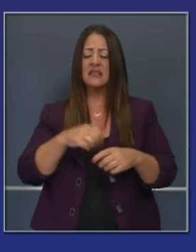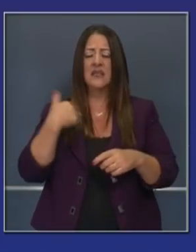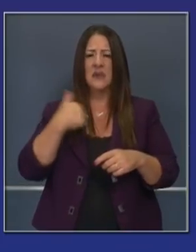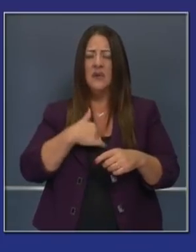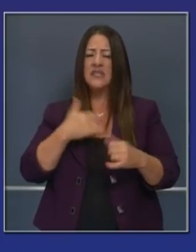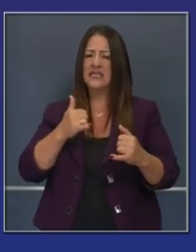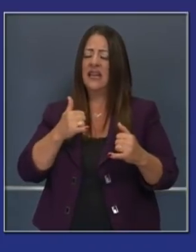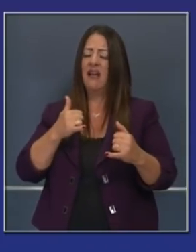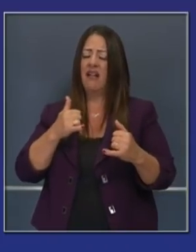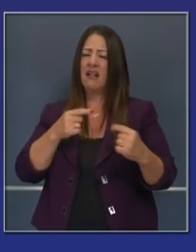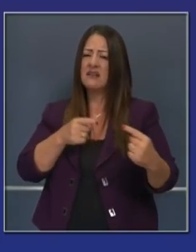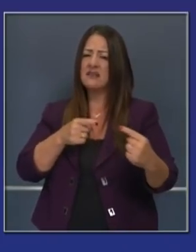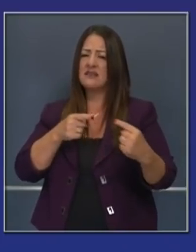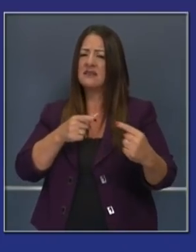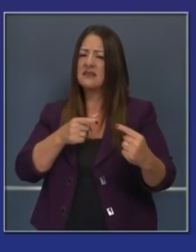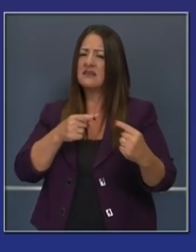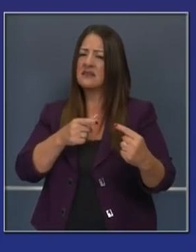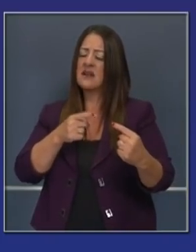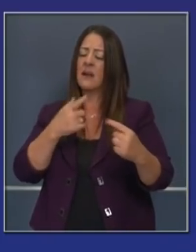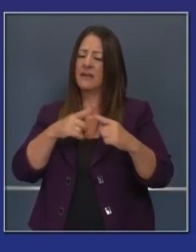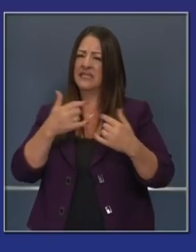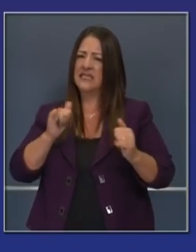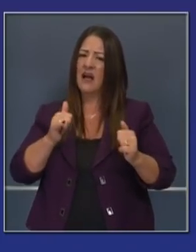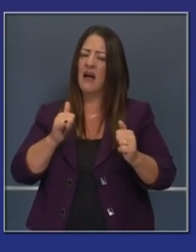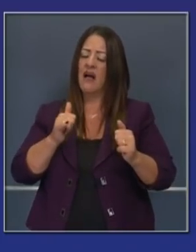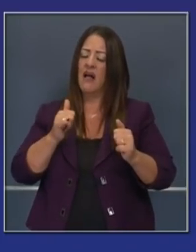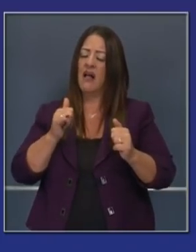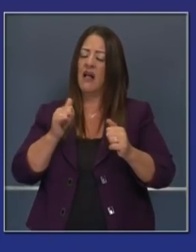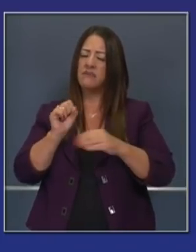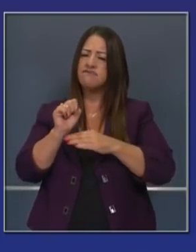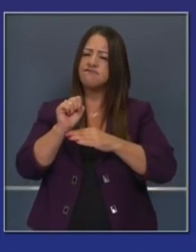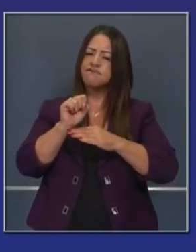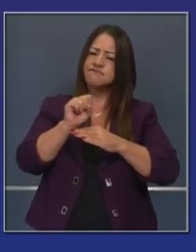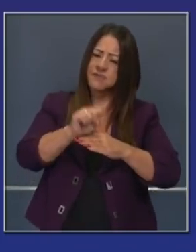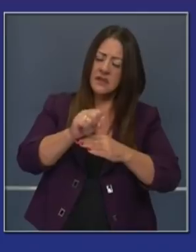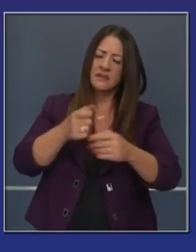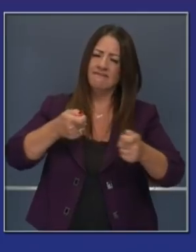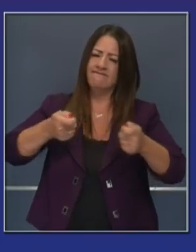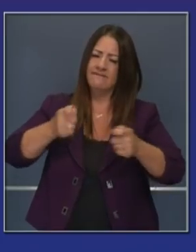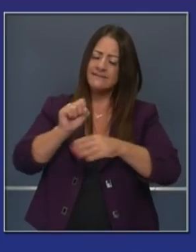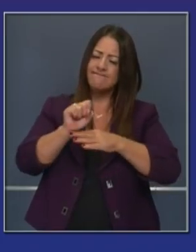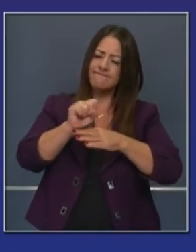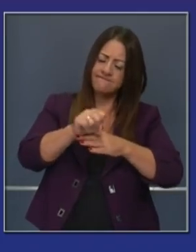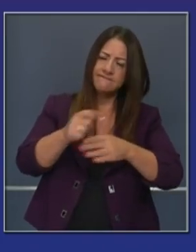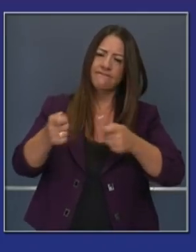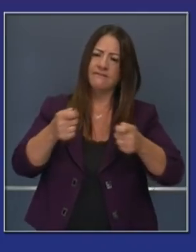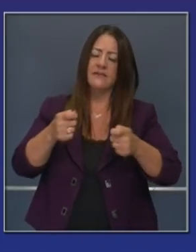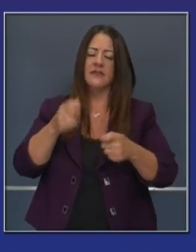THE CREEK FIRE, WE HAD SOME ISSUES WITH THE WINDS BUT WE ARE ABLE TO HOLD FAIRLY STRONG THE LINE, TO THE CREEK FIRE OF